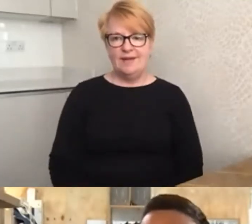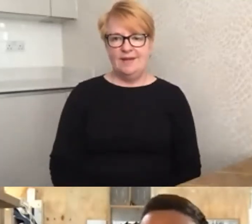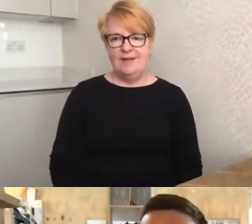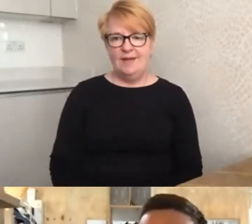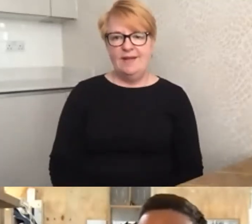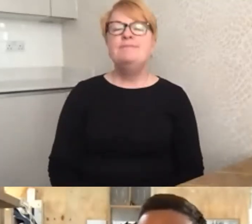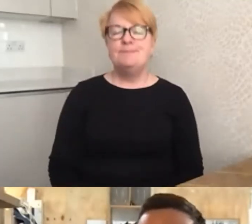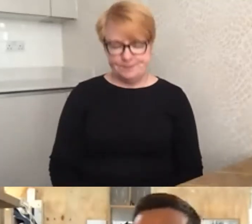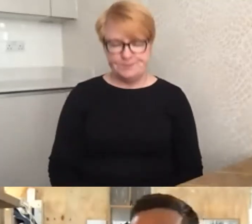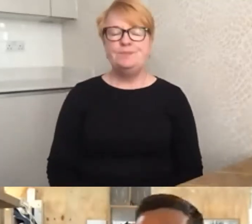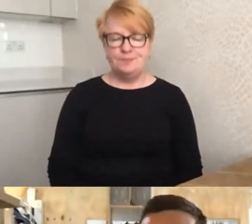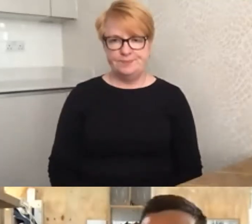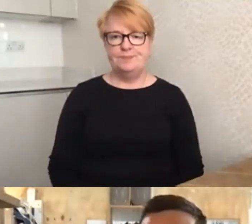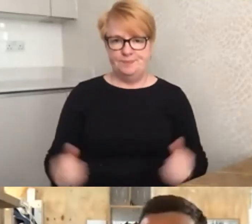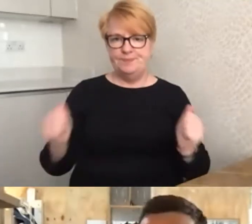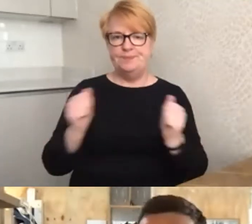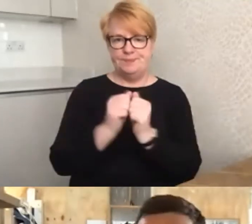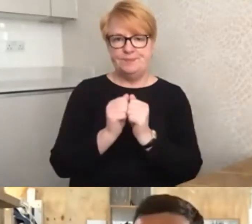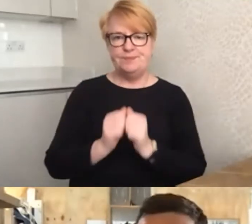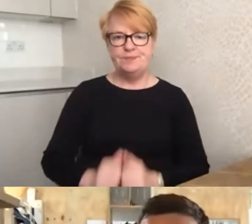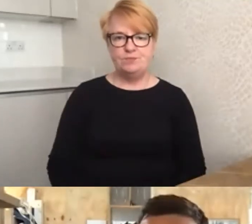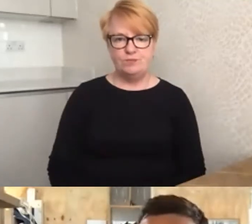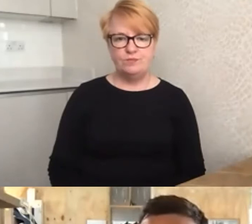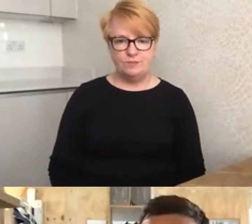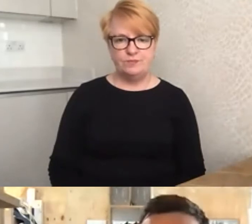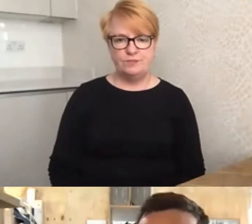totally. Sorry, Nephertiti, do you want to? >> NEPHERTITI: No, I was just going to say,